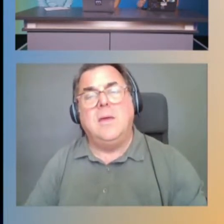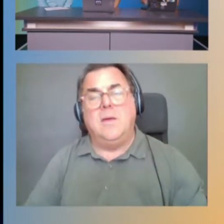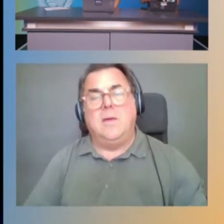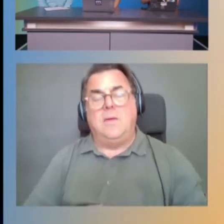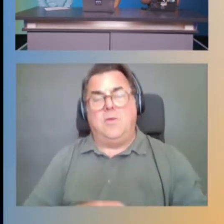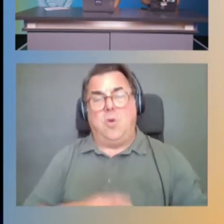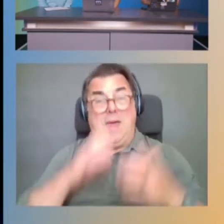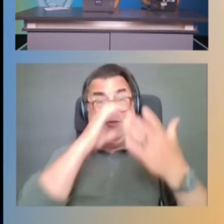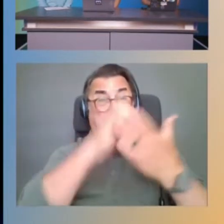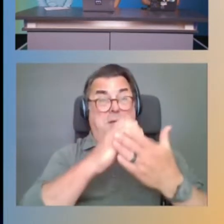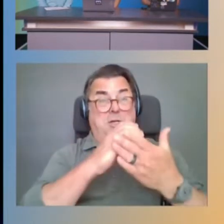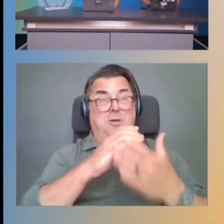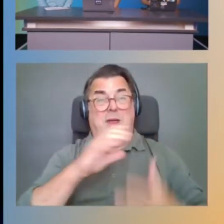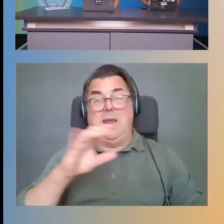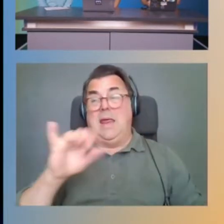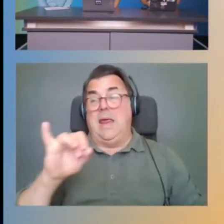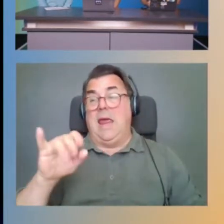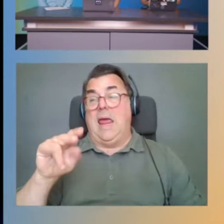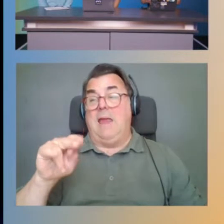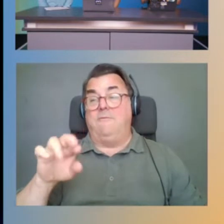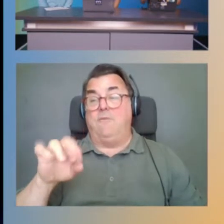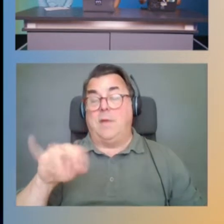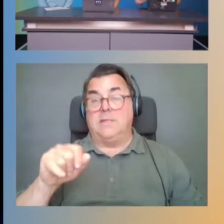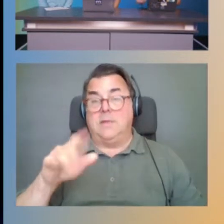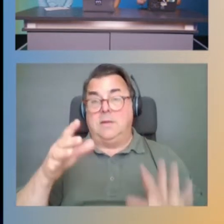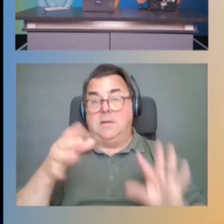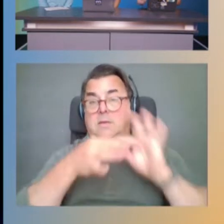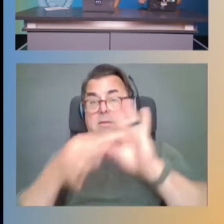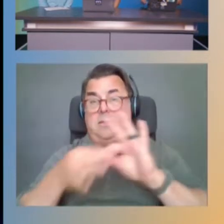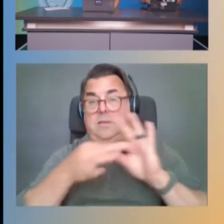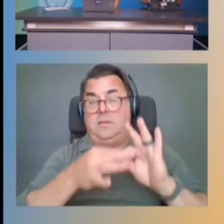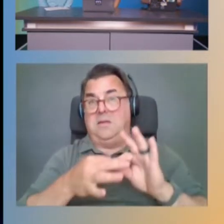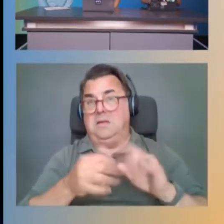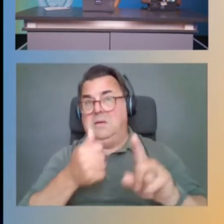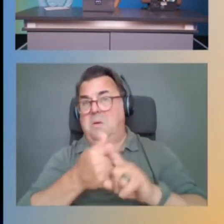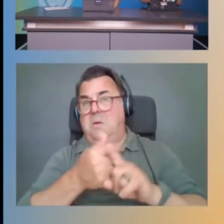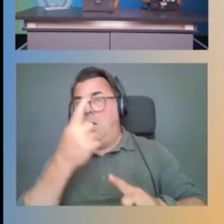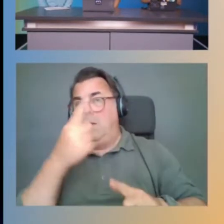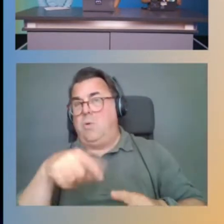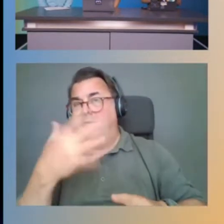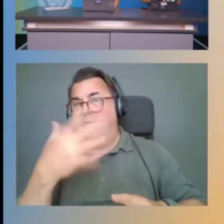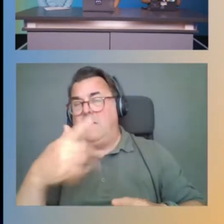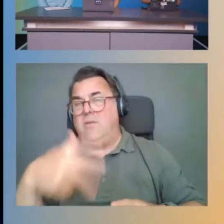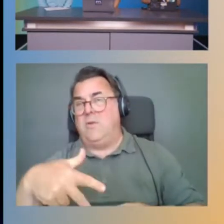And as you can see, Inf1 provides between 1.5 X and three X better power efficiency.